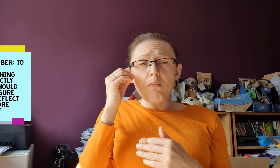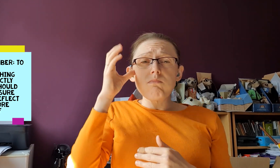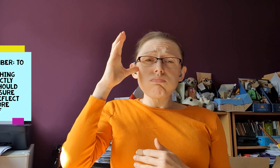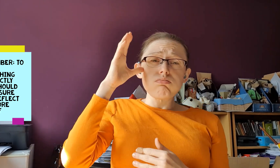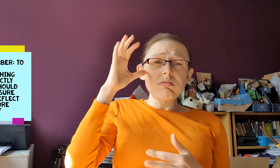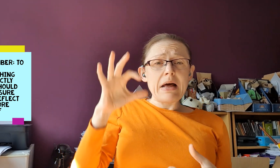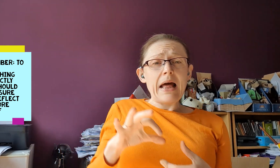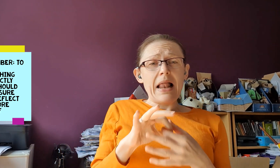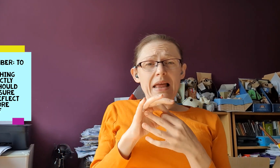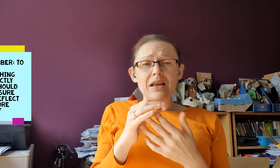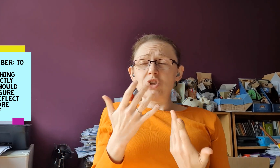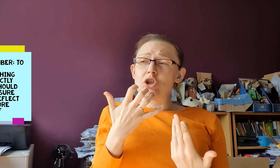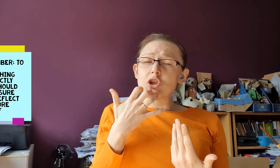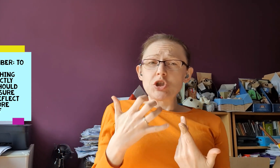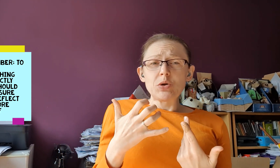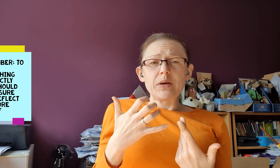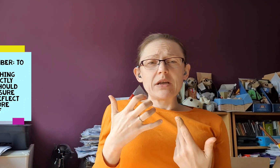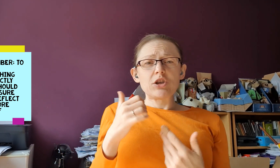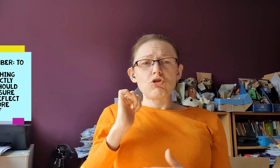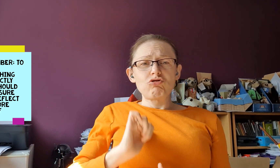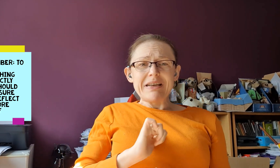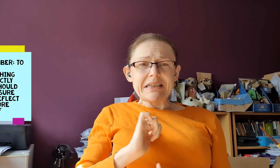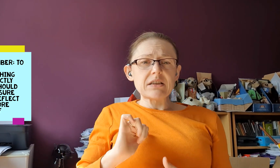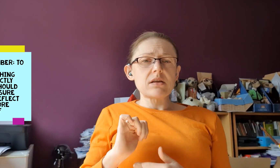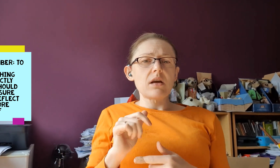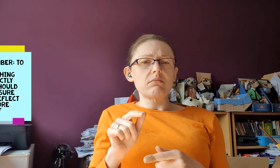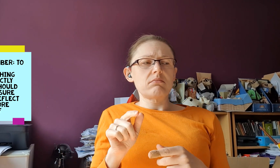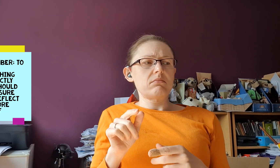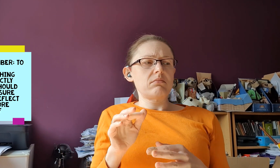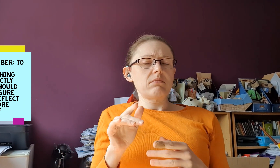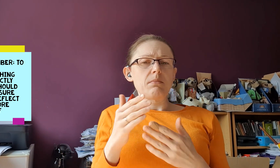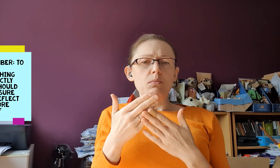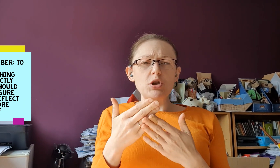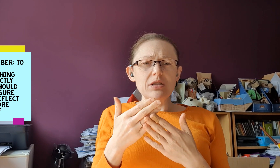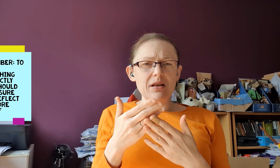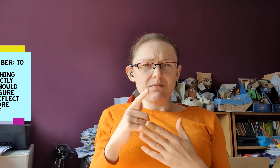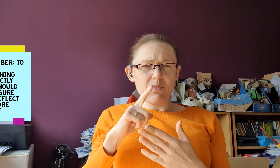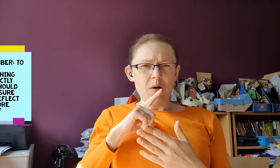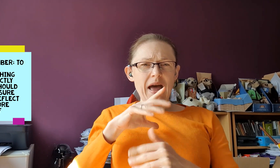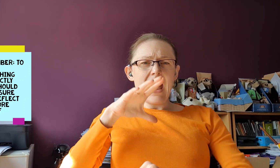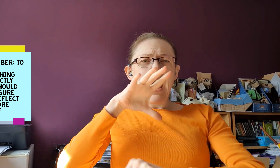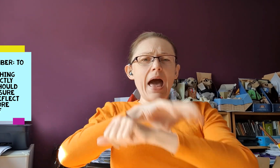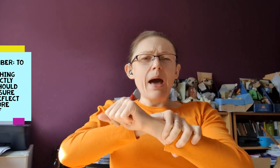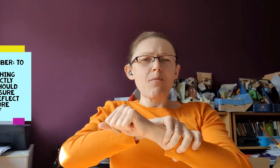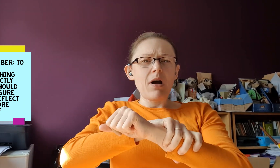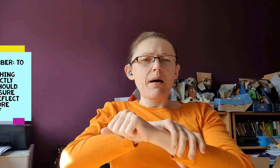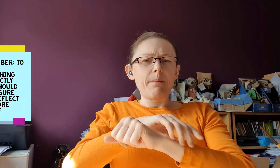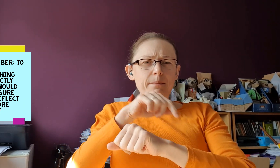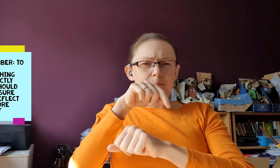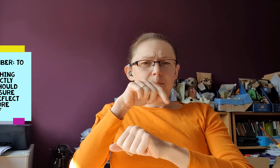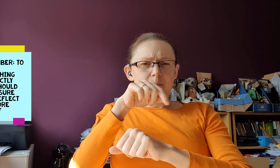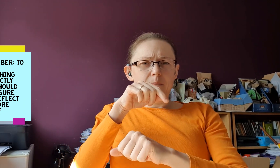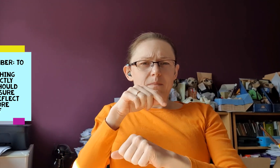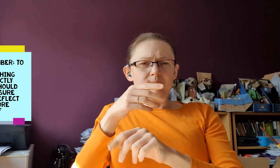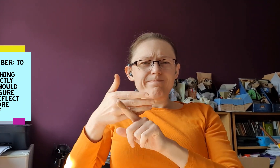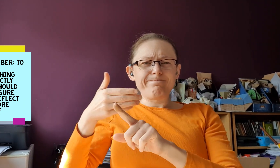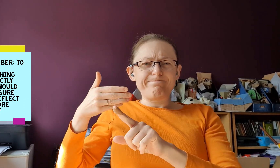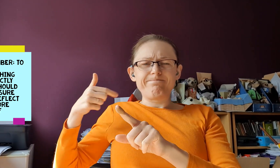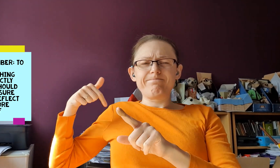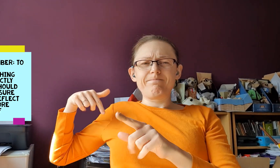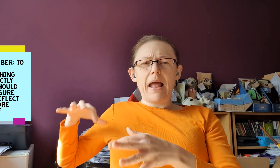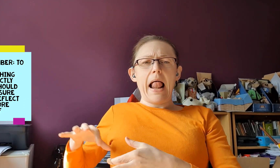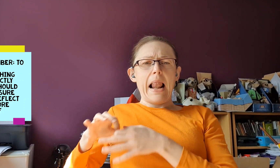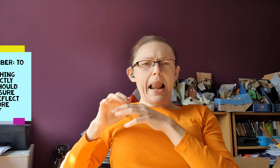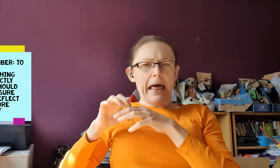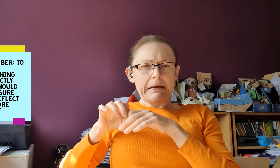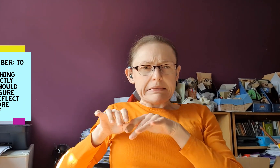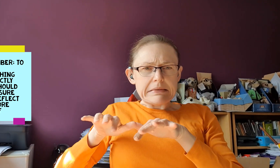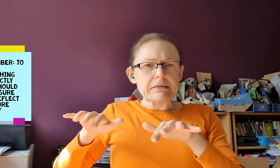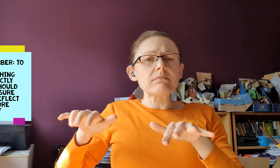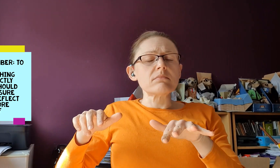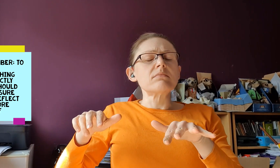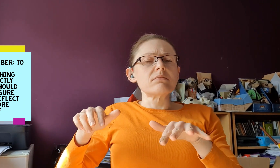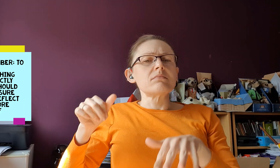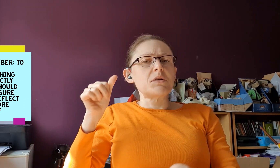Abrahamic religions i have much more knowledge about.